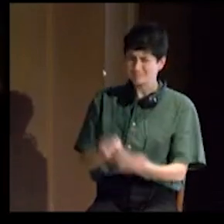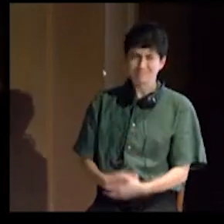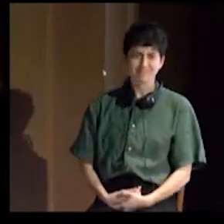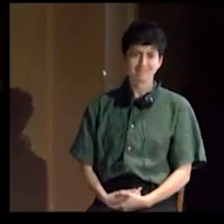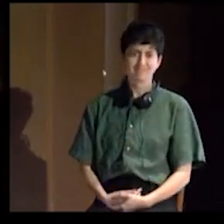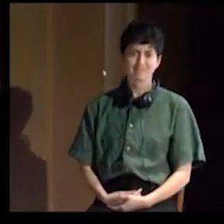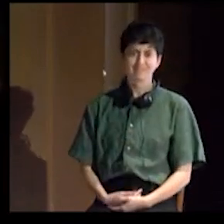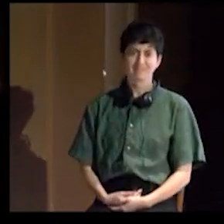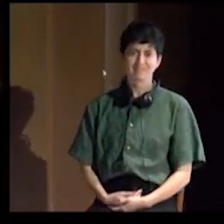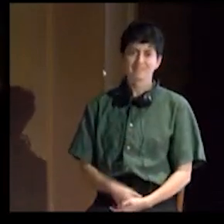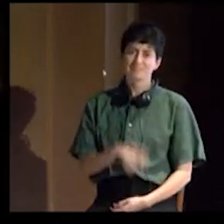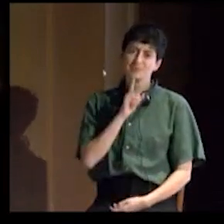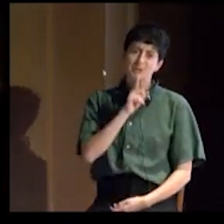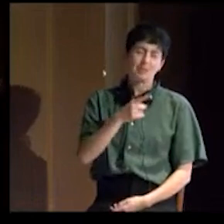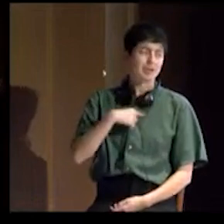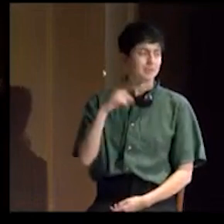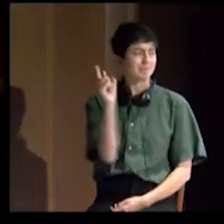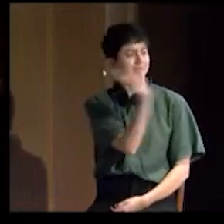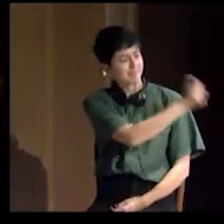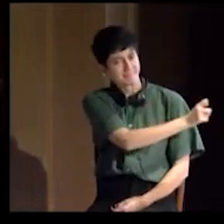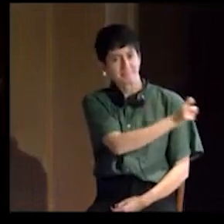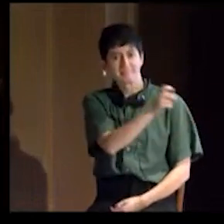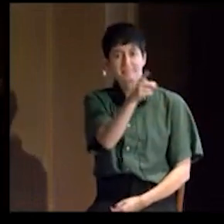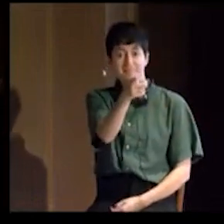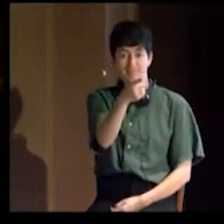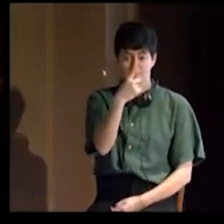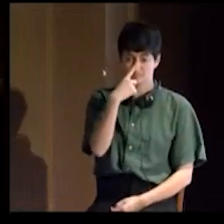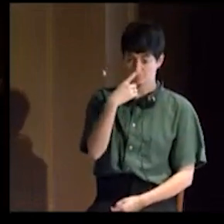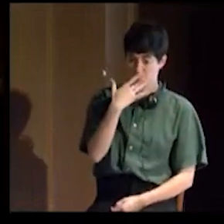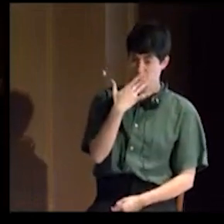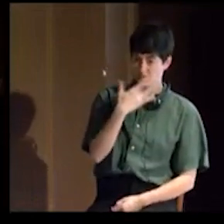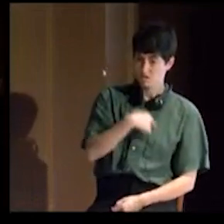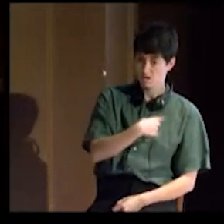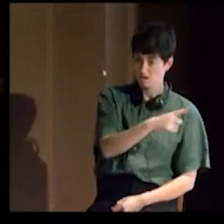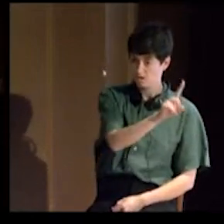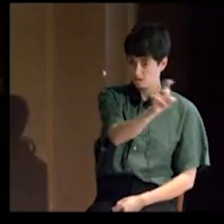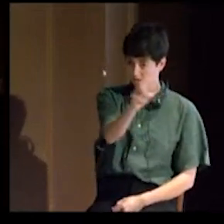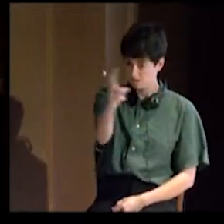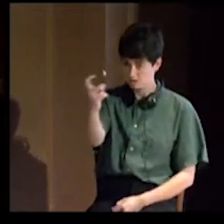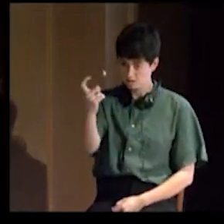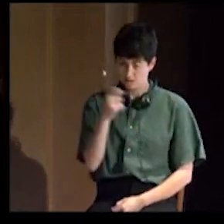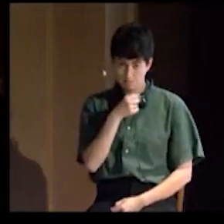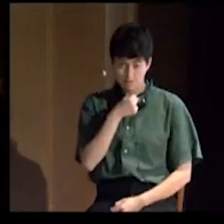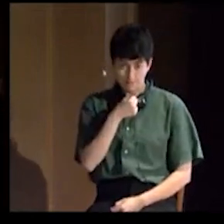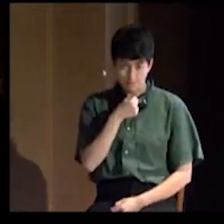[Audience Member] Sure, I'll ask a question. Should I go to the microphone? I can repeat it too. [Host] Yes.